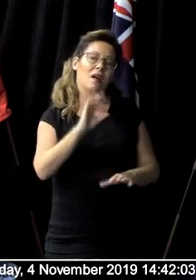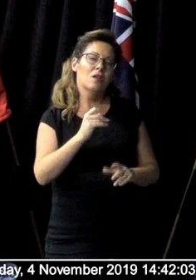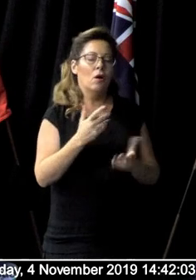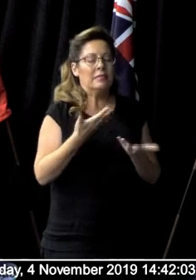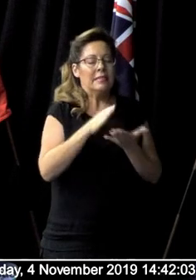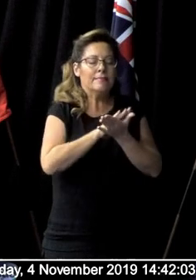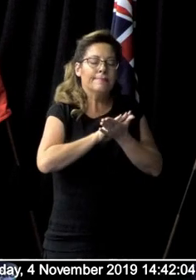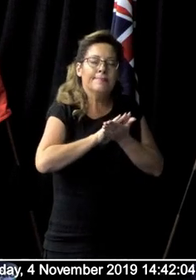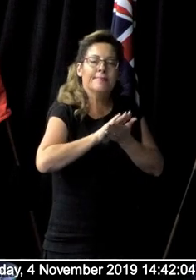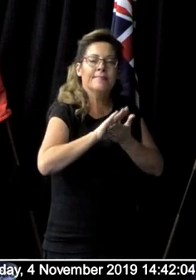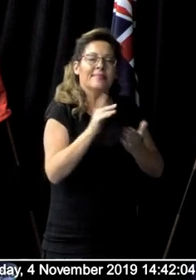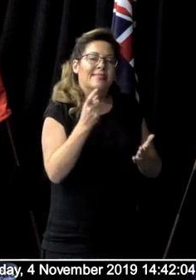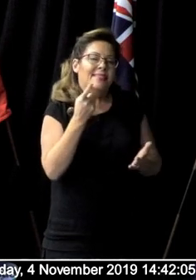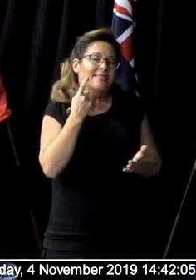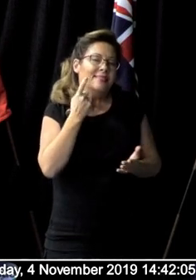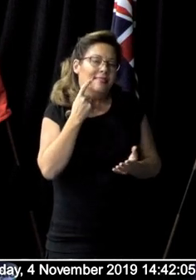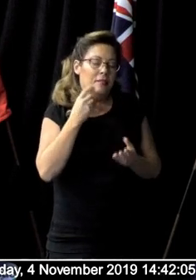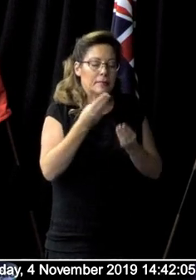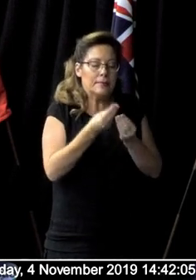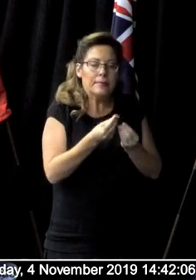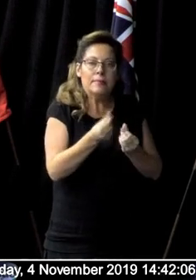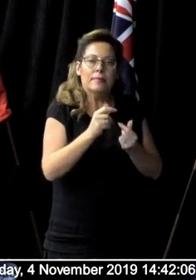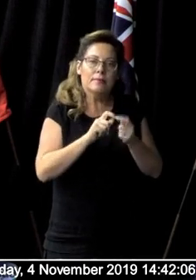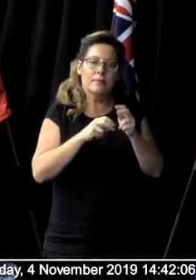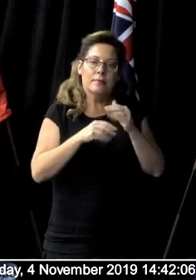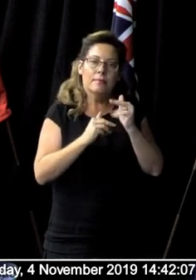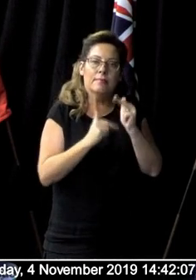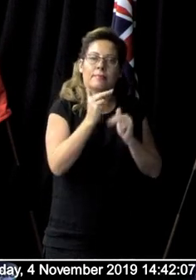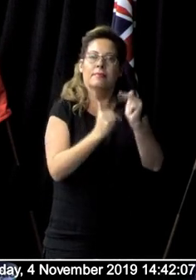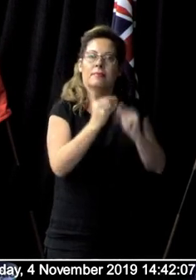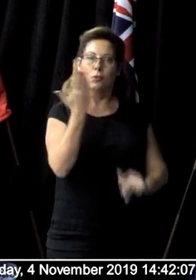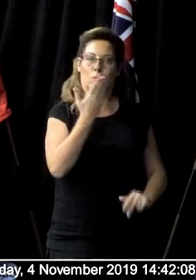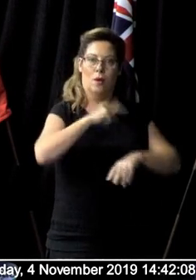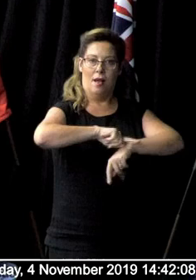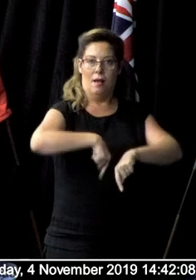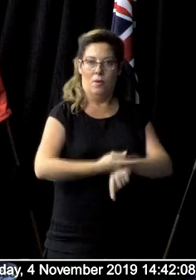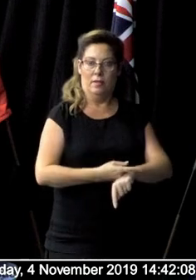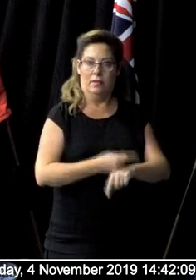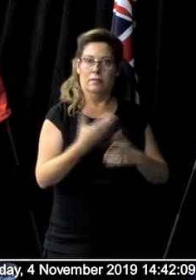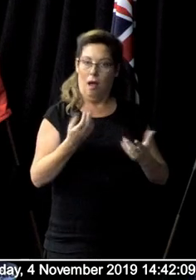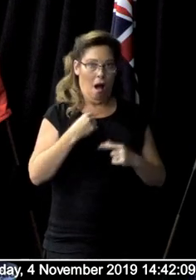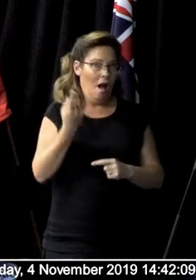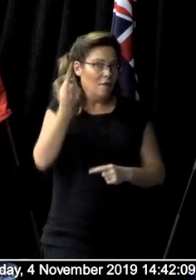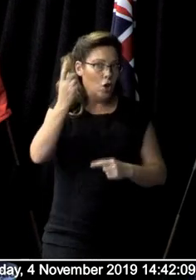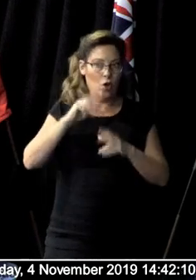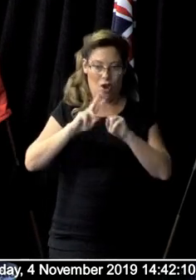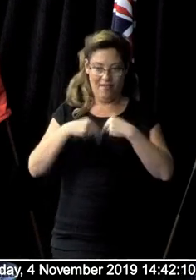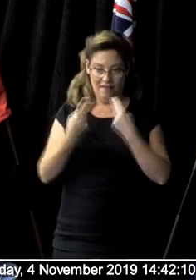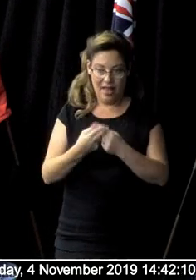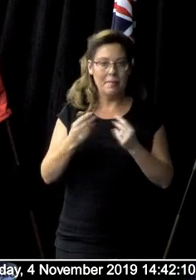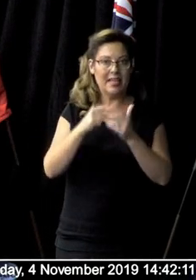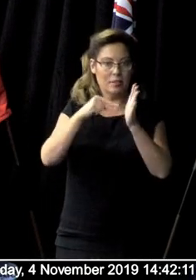And so I have known of families where the – you know, into term 3 perhaps they’re only